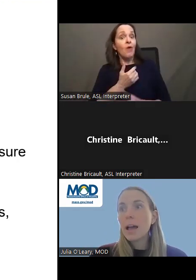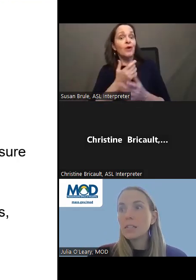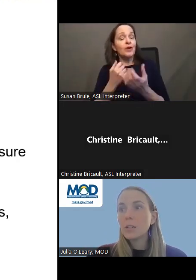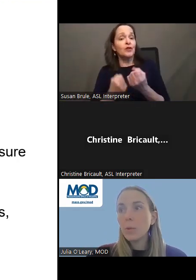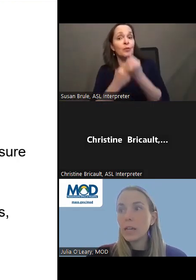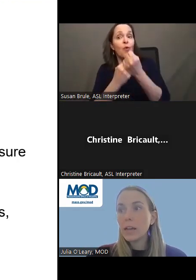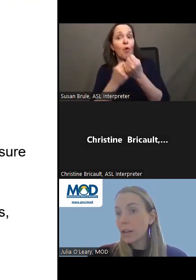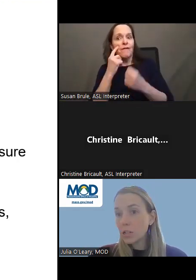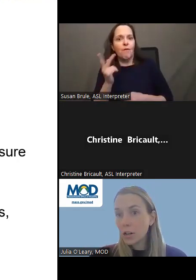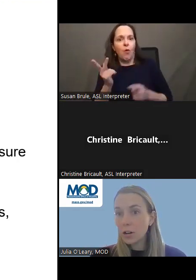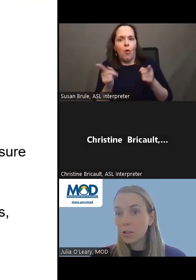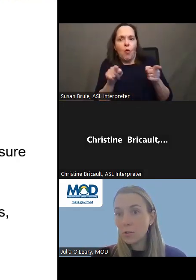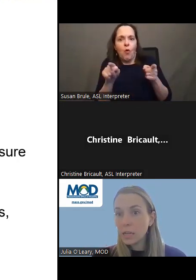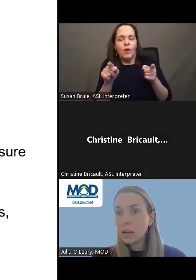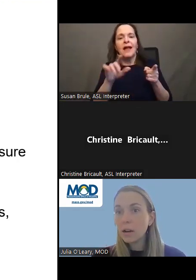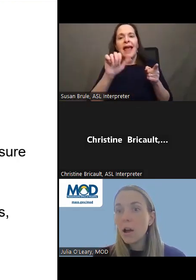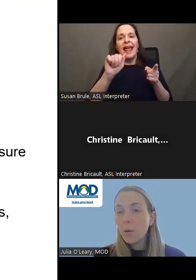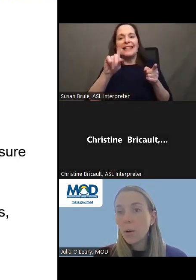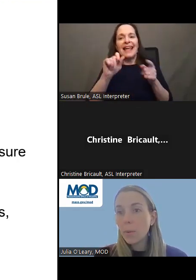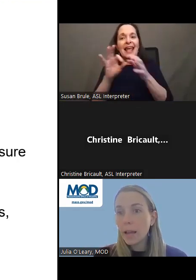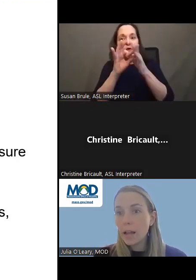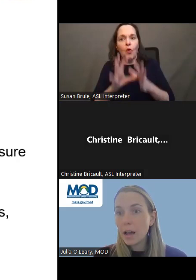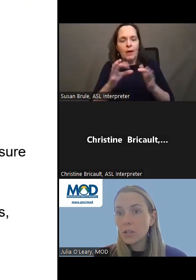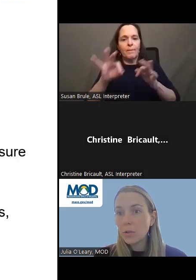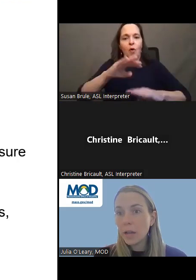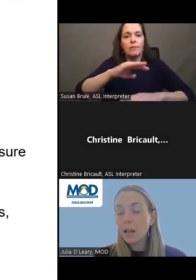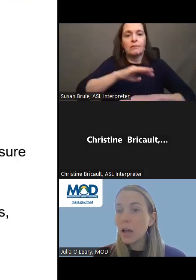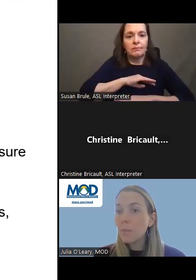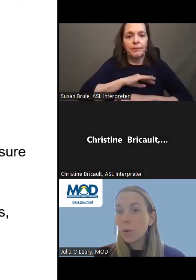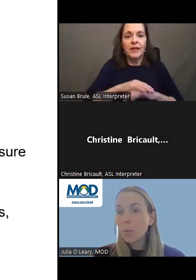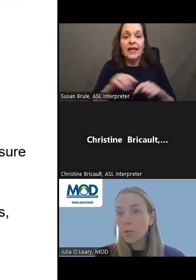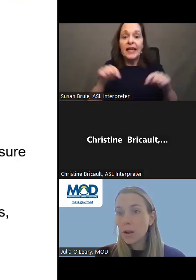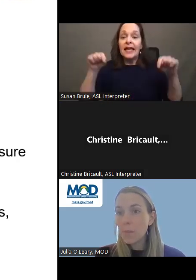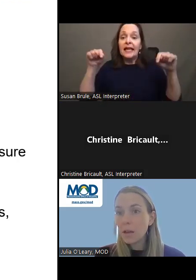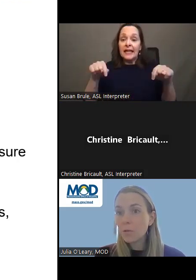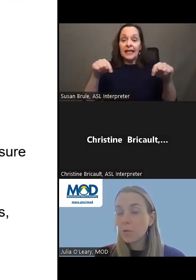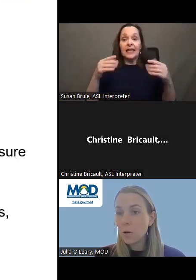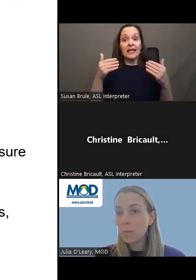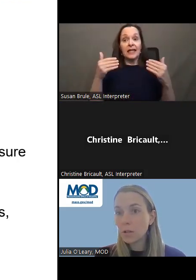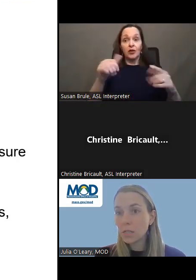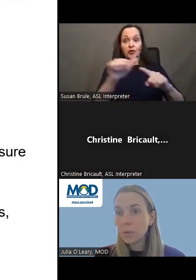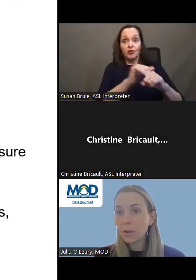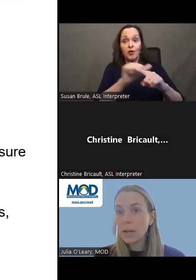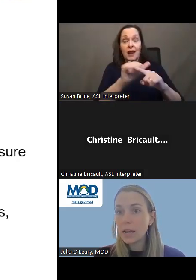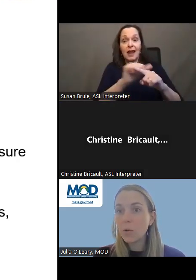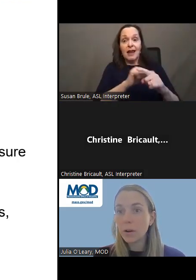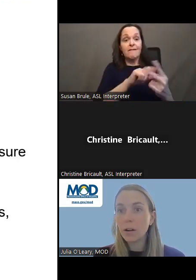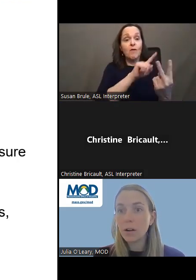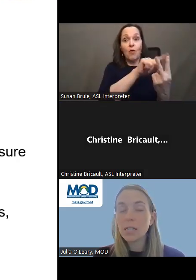As we enter the new year, we're planning on doing a lot of more programming for municipal ADA coordinators.